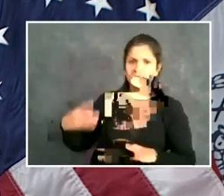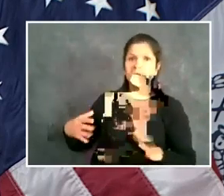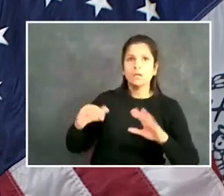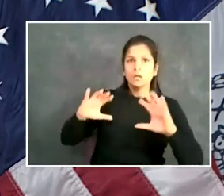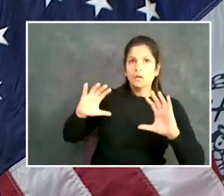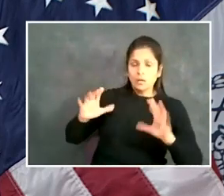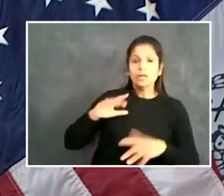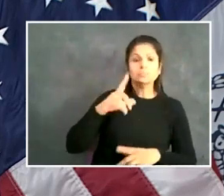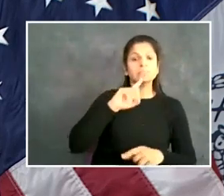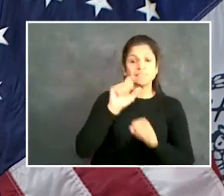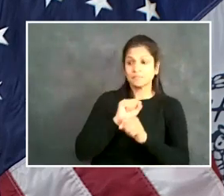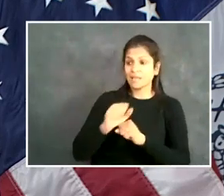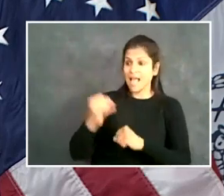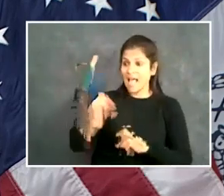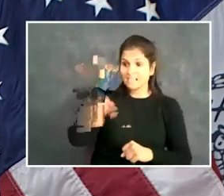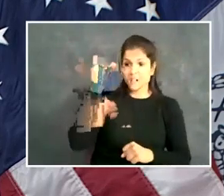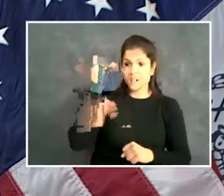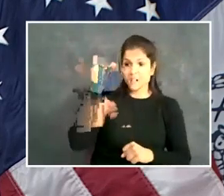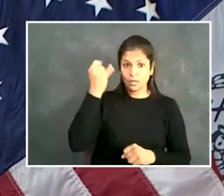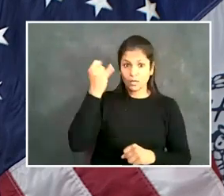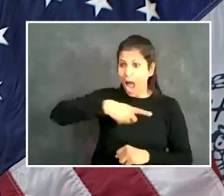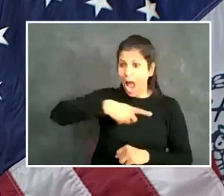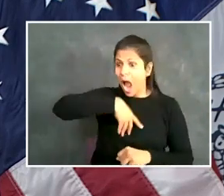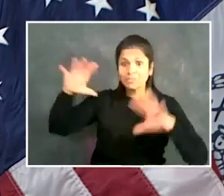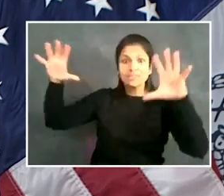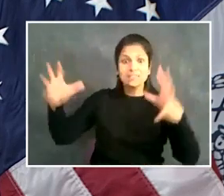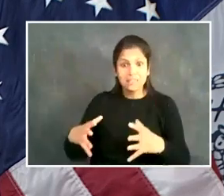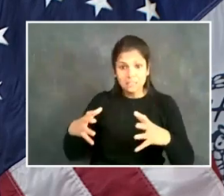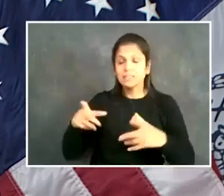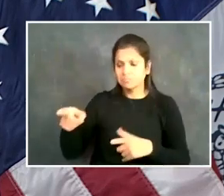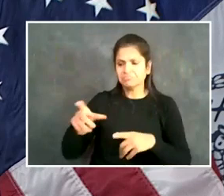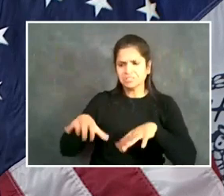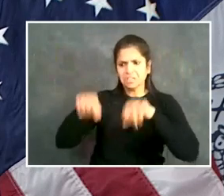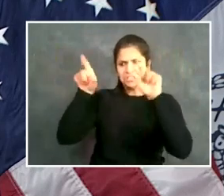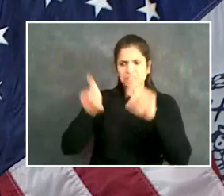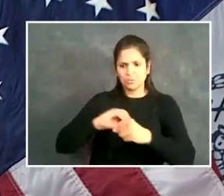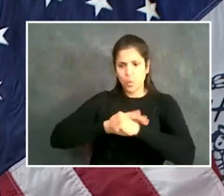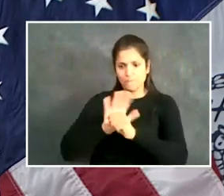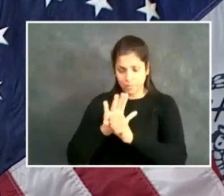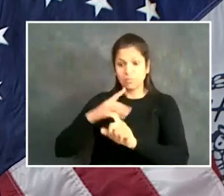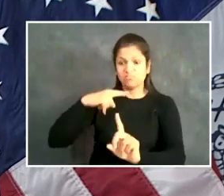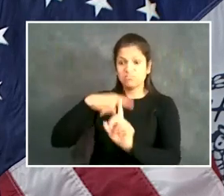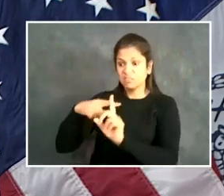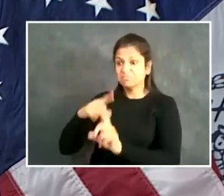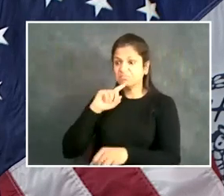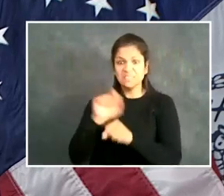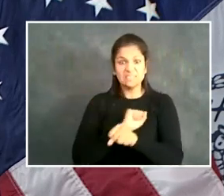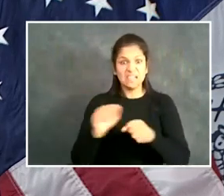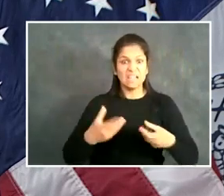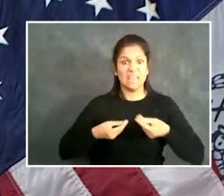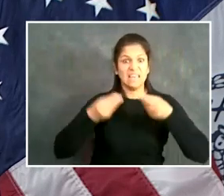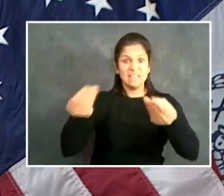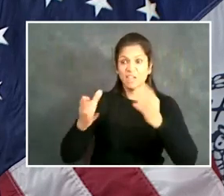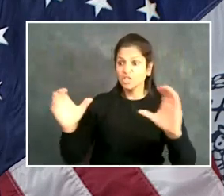THERE IS A FOLLOW THROUGH IN THE WAY THAT COULD POTENTIALLY BE INVASIVE AND THEY WOULD WORRY MIGHT WELL LEAD TO DIRE